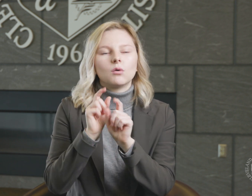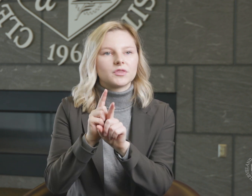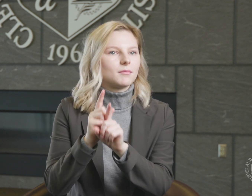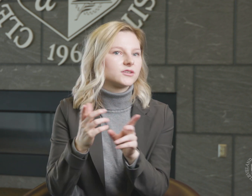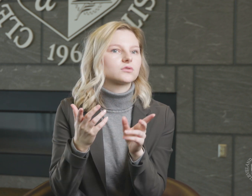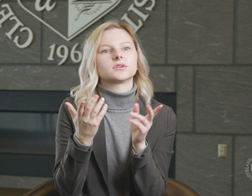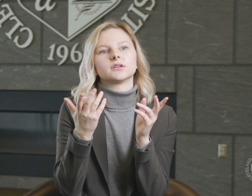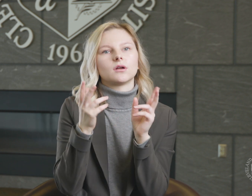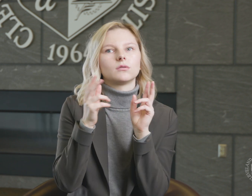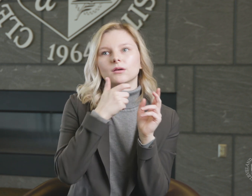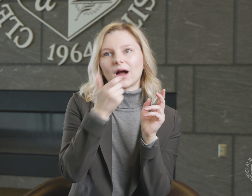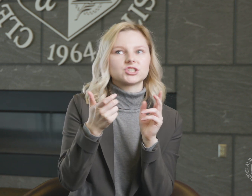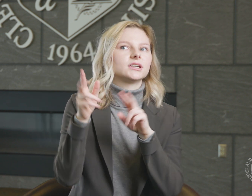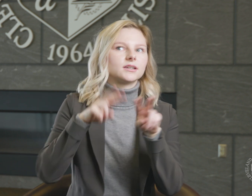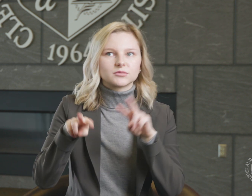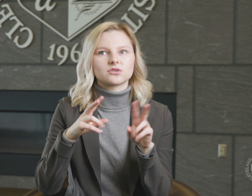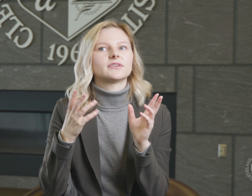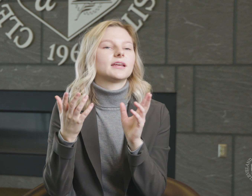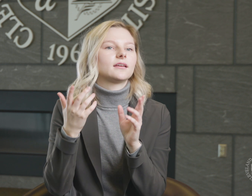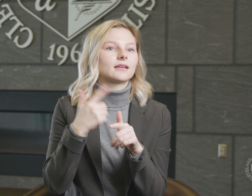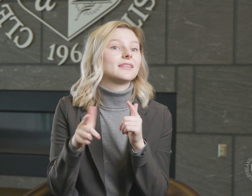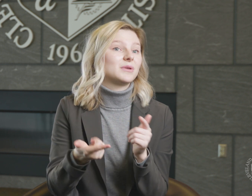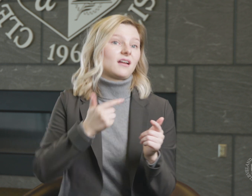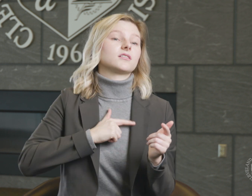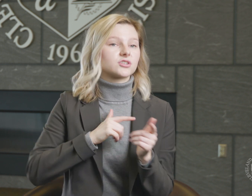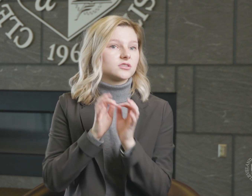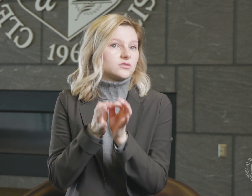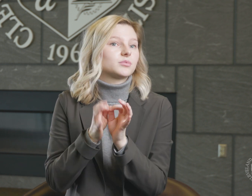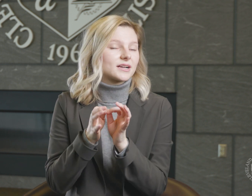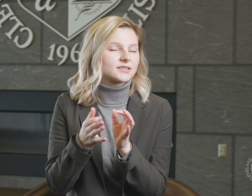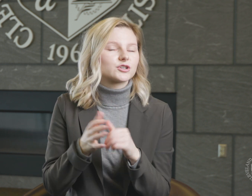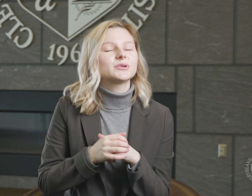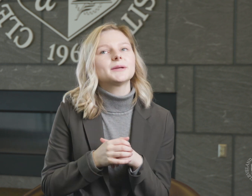with a mentor you know like watching observing and then we get our turn to practice interpreting